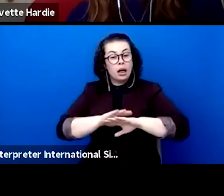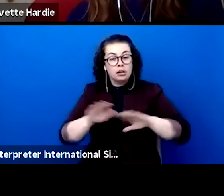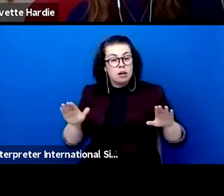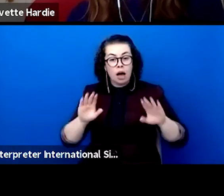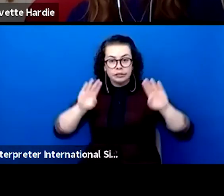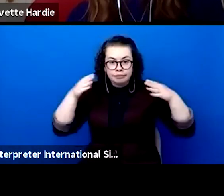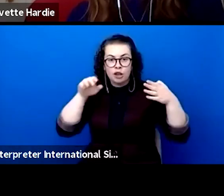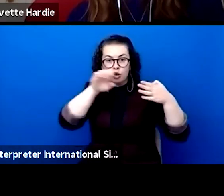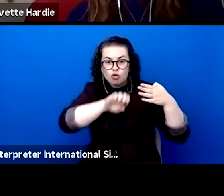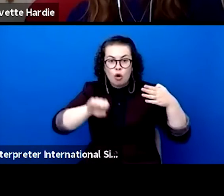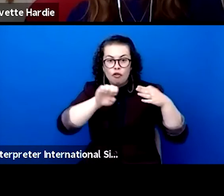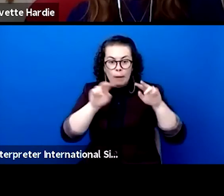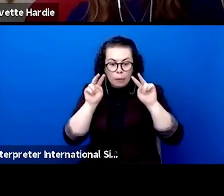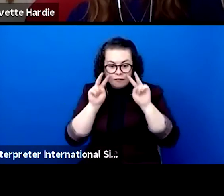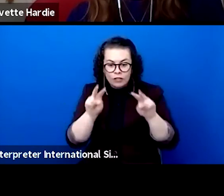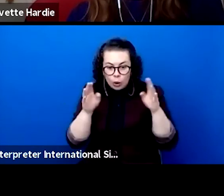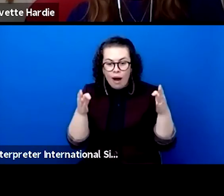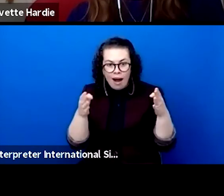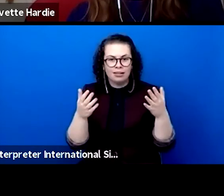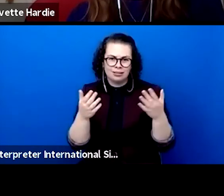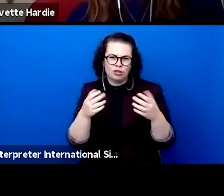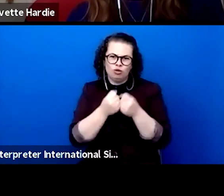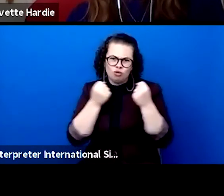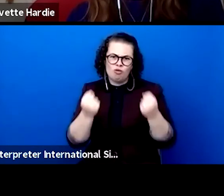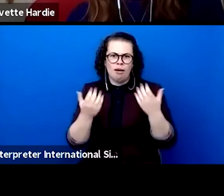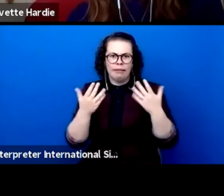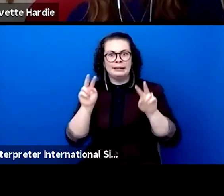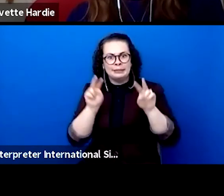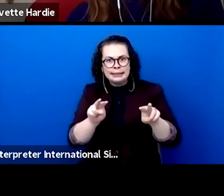theatre, state theatre mostly and start to make it not like something that you do specially but